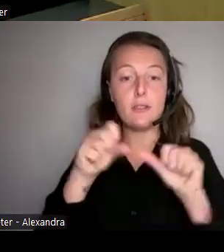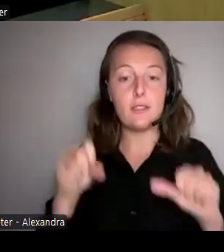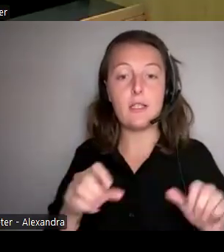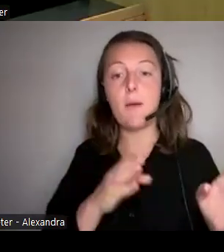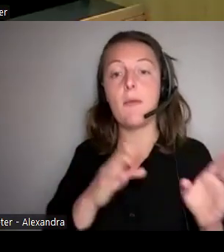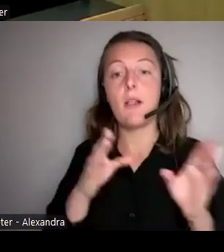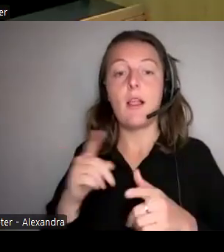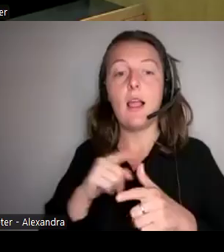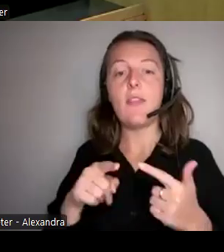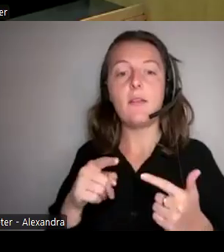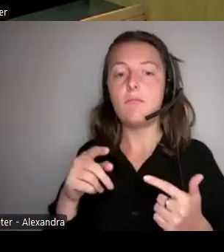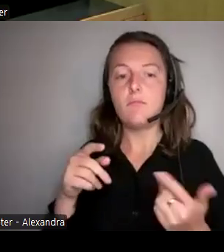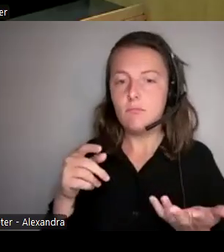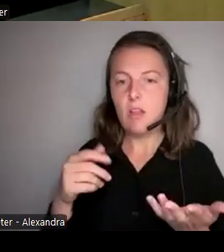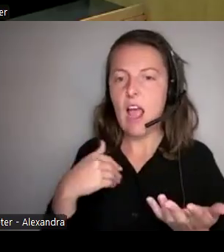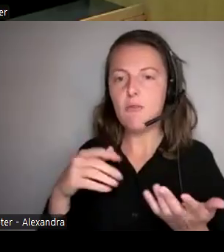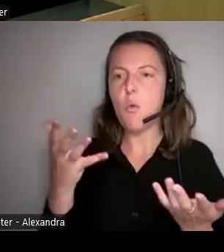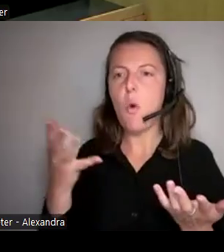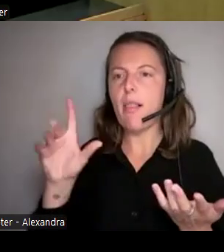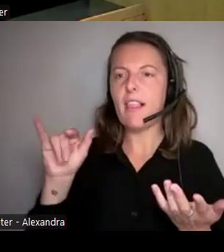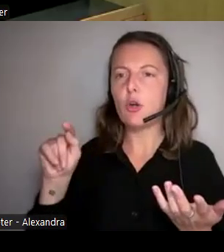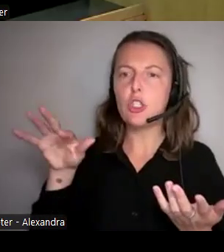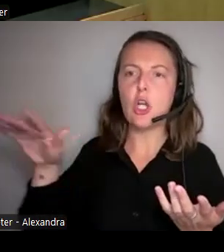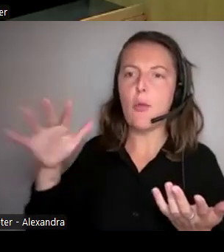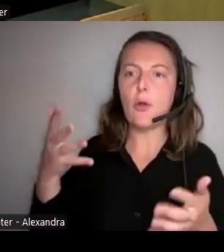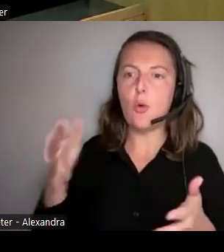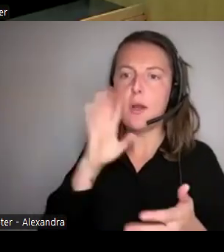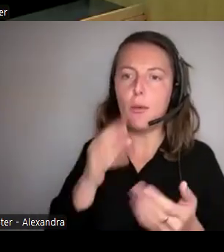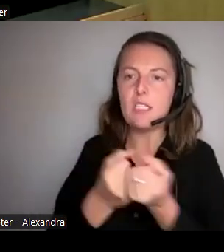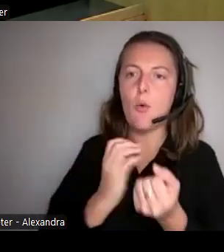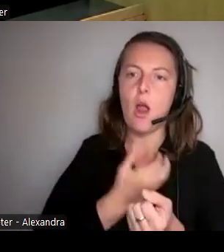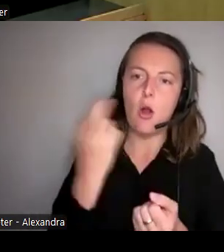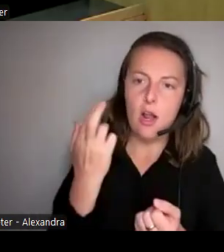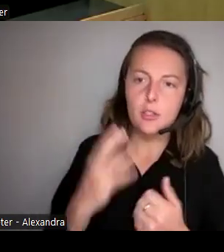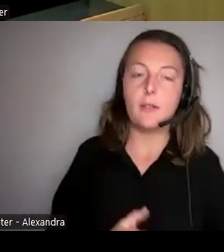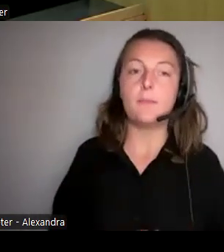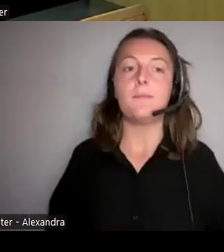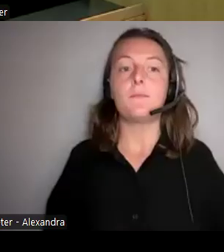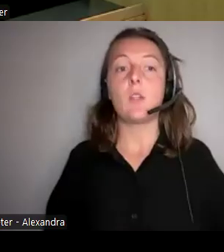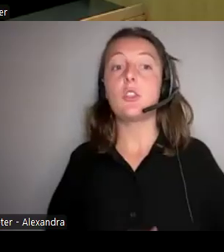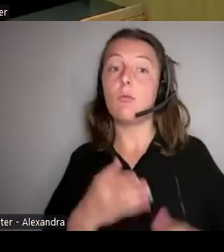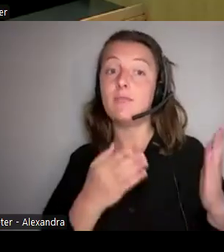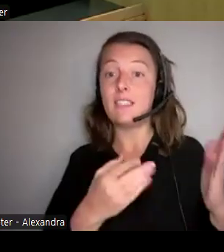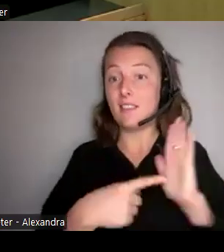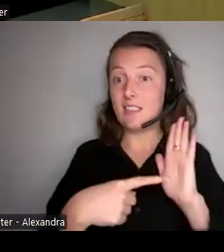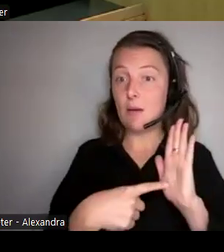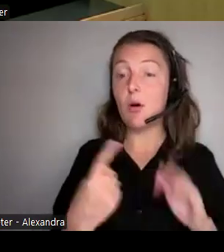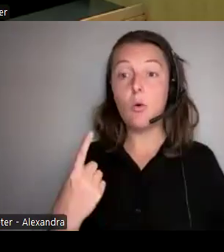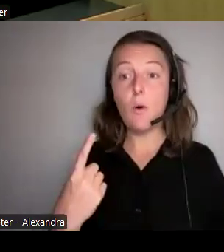um out there that would support our rationale. And so um uh these are examples uh one is a PA,